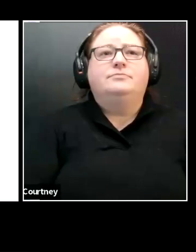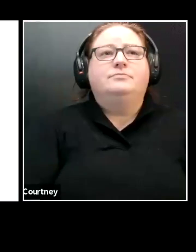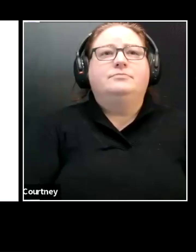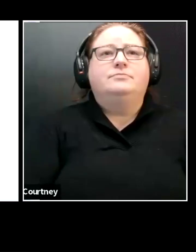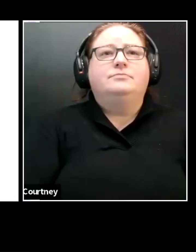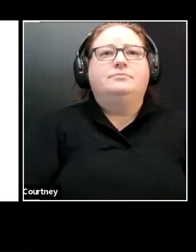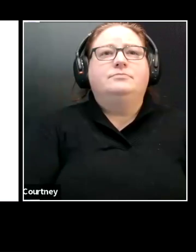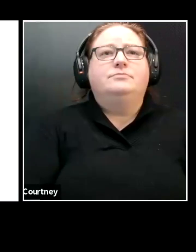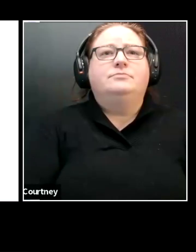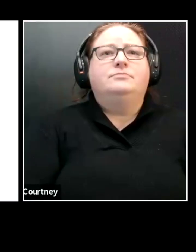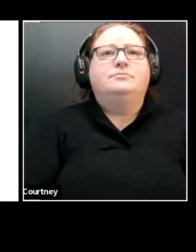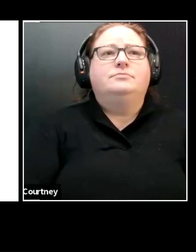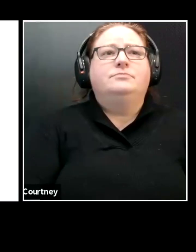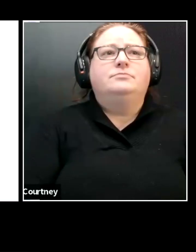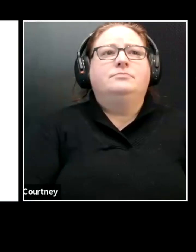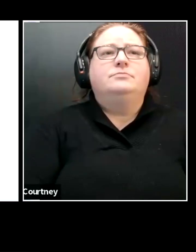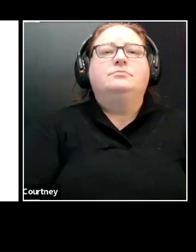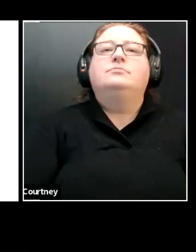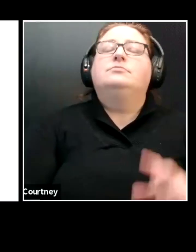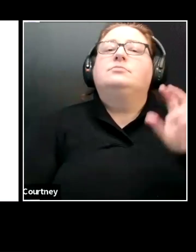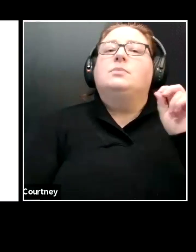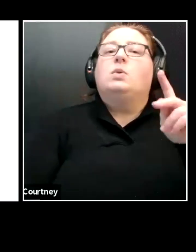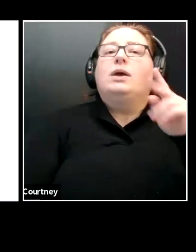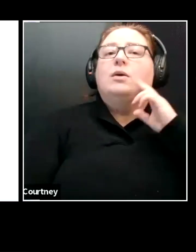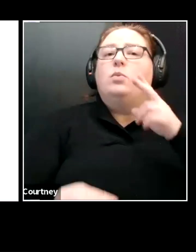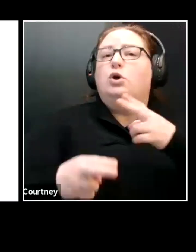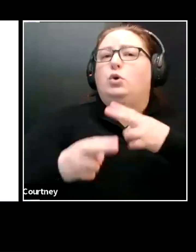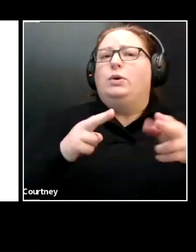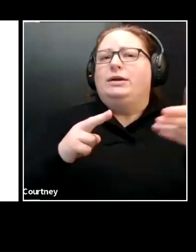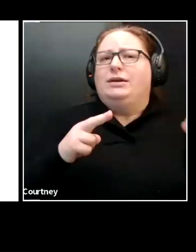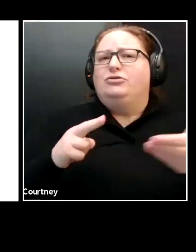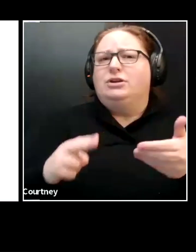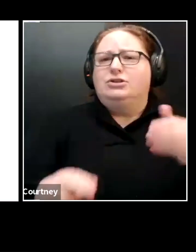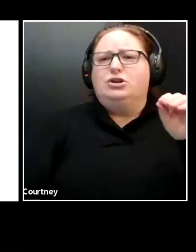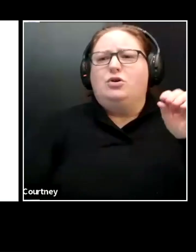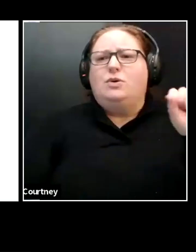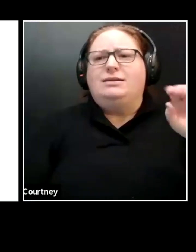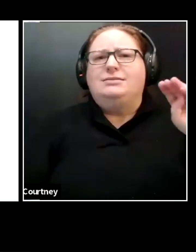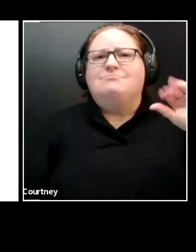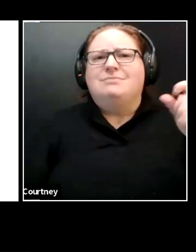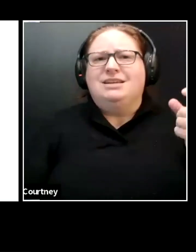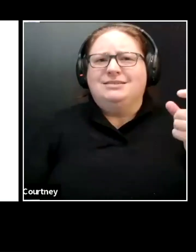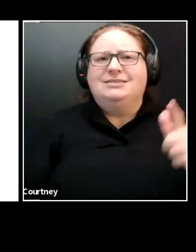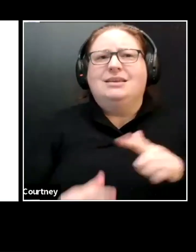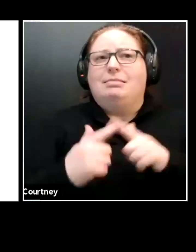Okay. Uh I'll do a quick introduction on Osmix and then hopefully switch to a live demo